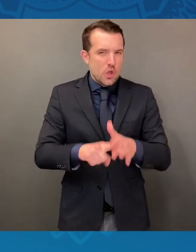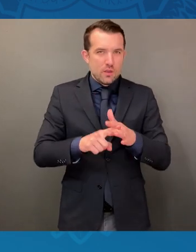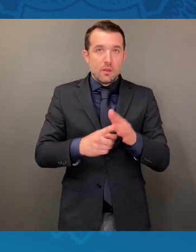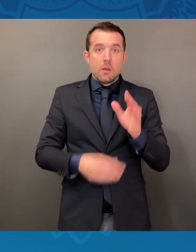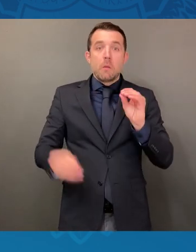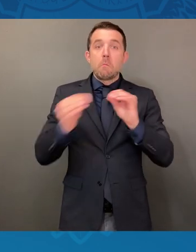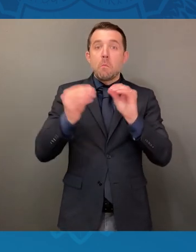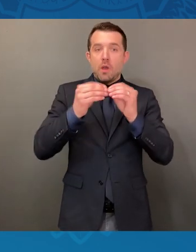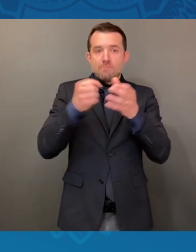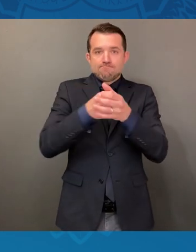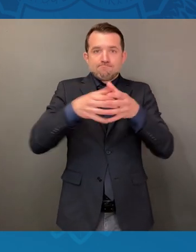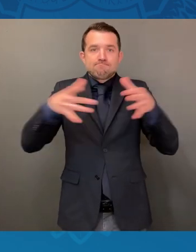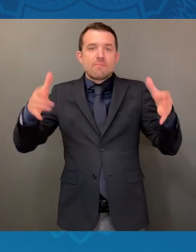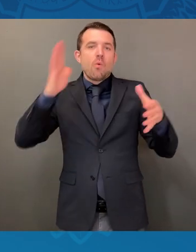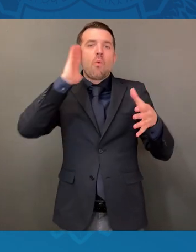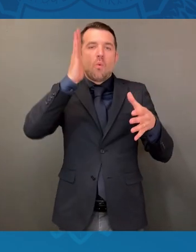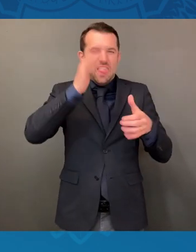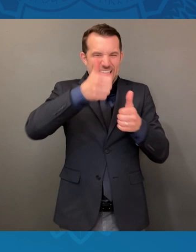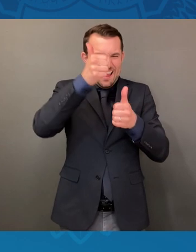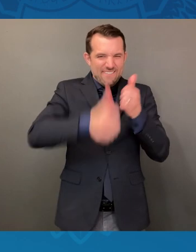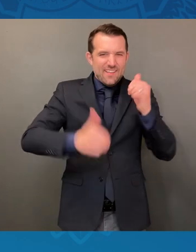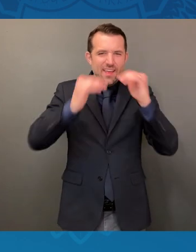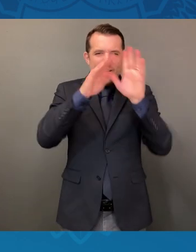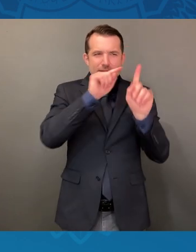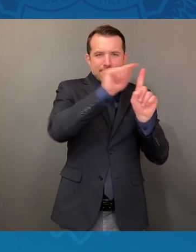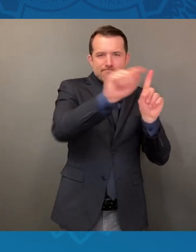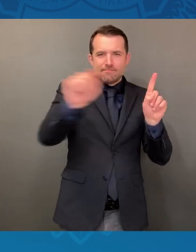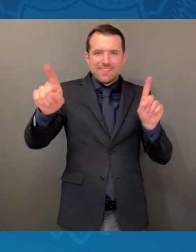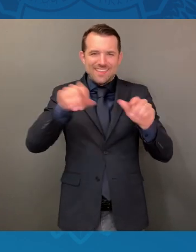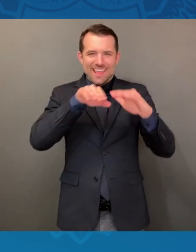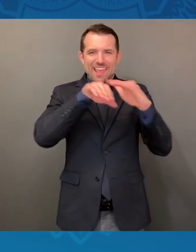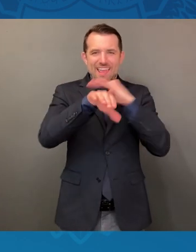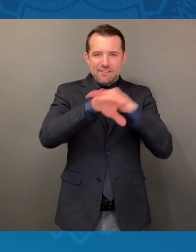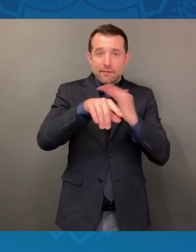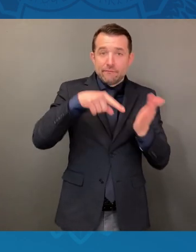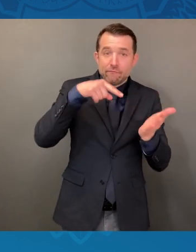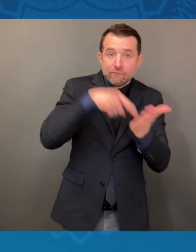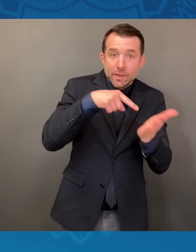and afford a separate those two planes access and afford